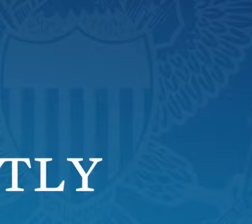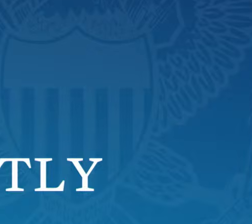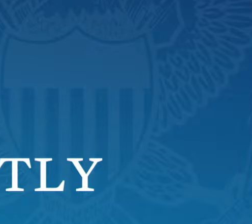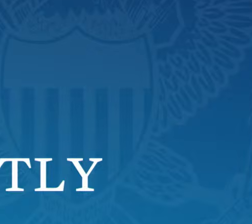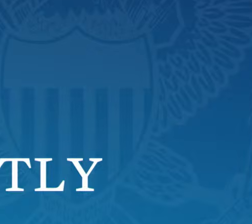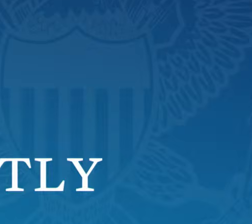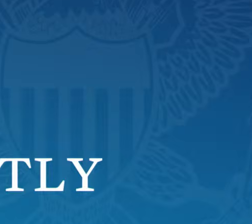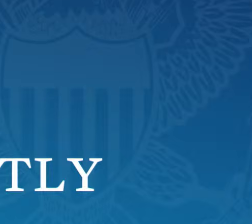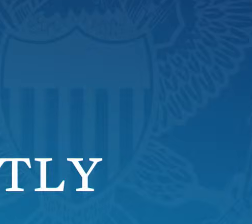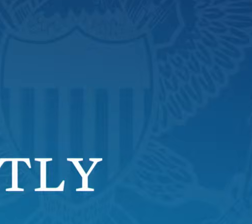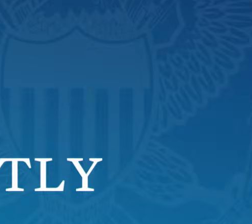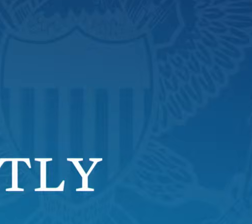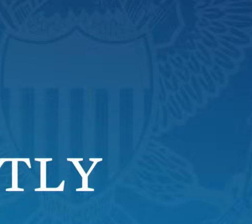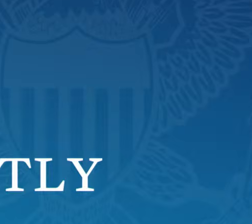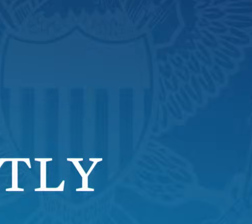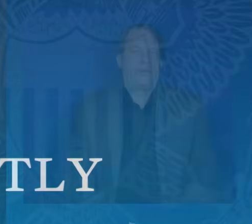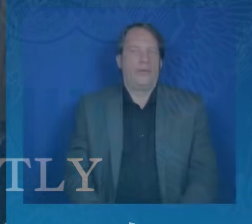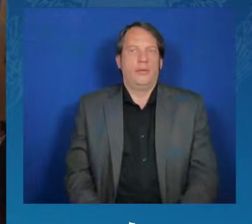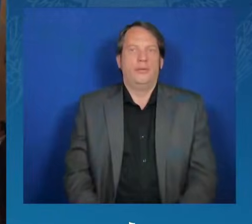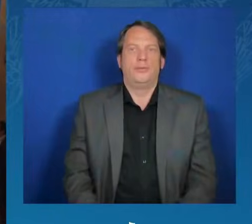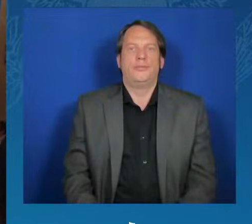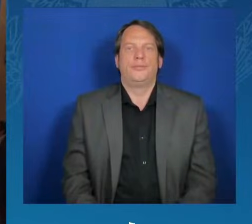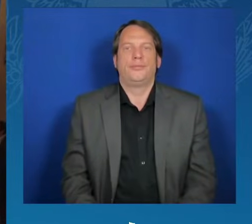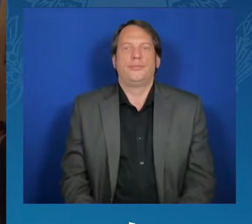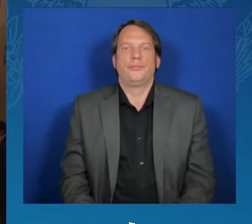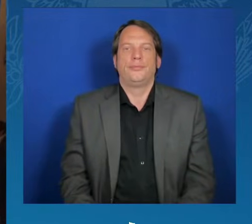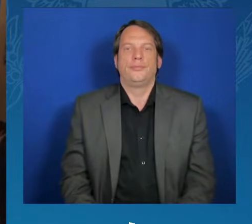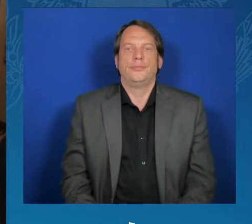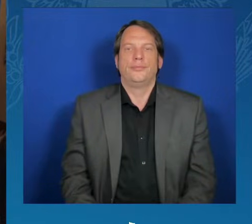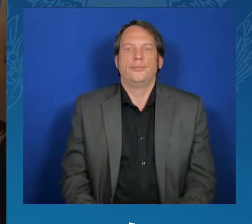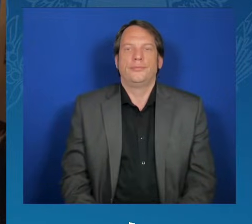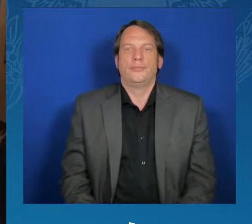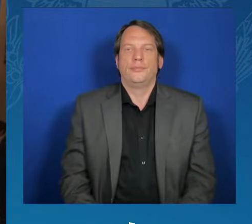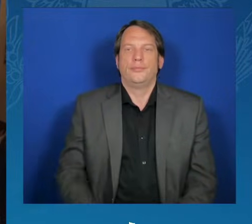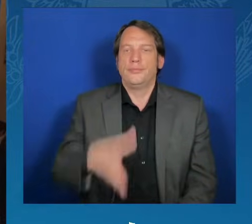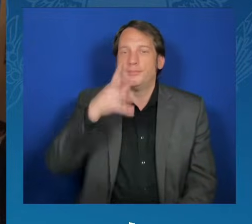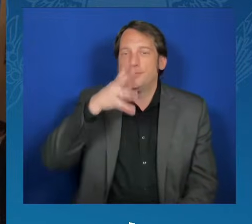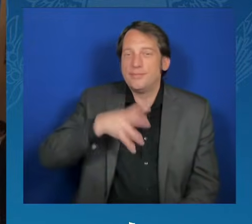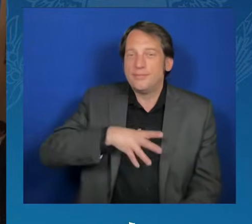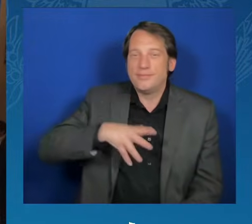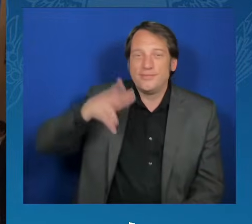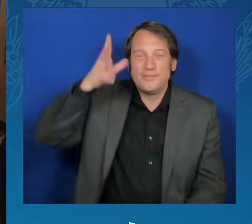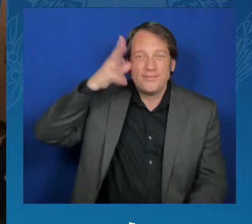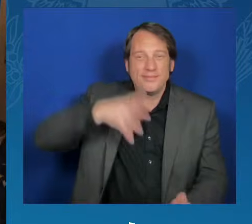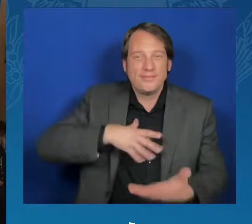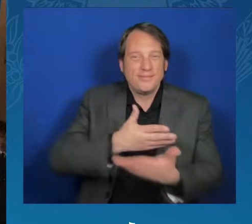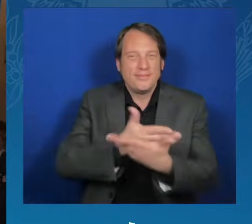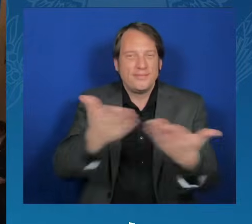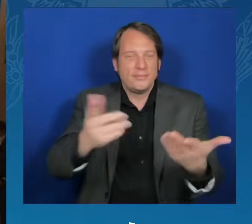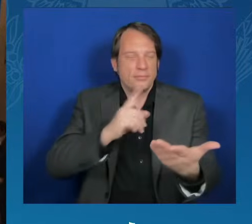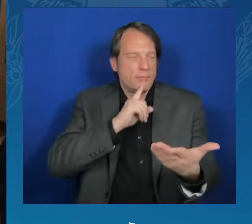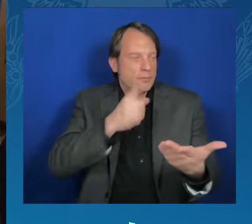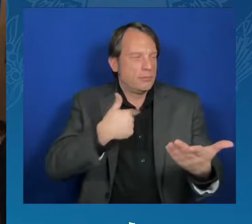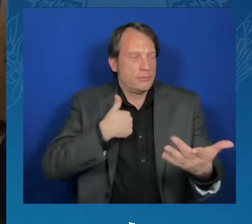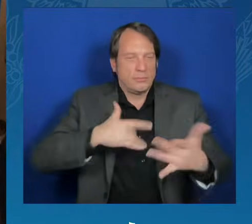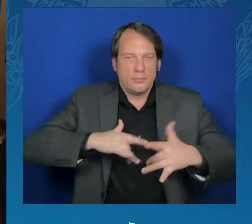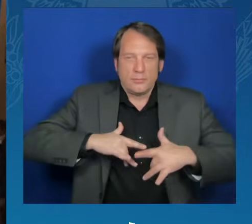Male Speaker: Ladies and gentlemen, it's my sincere pleasure and honor to welcome the Vice President of the United States,